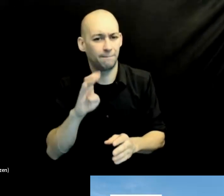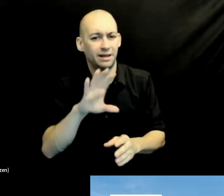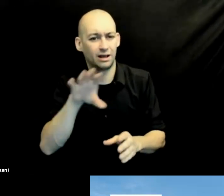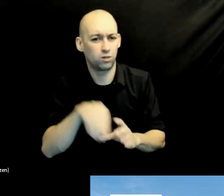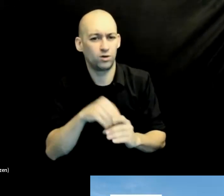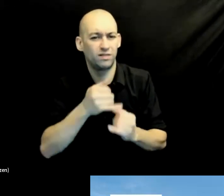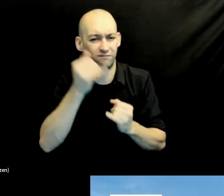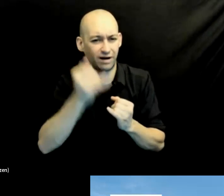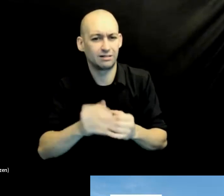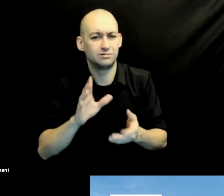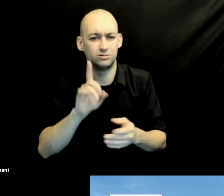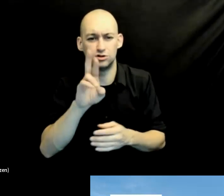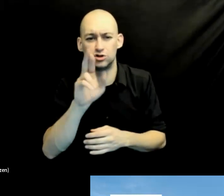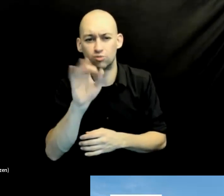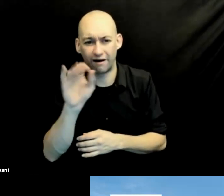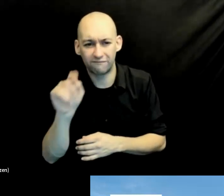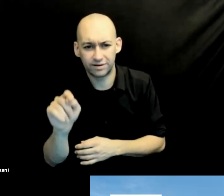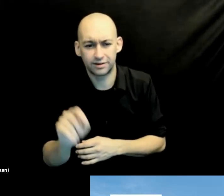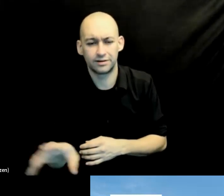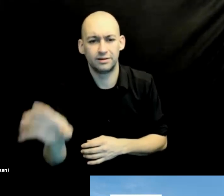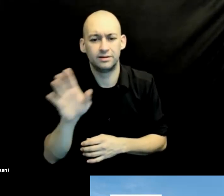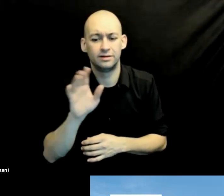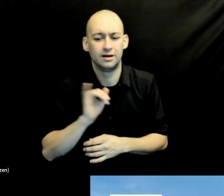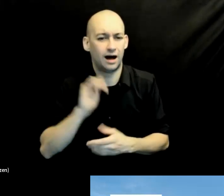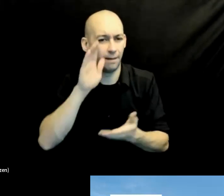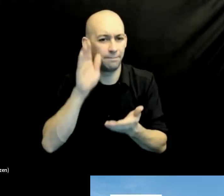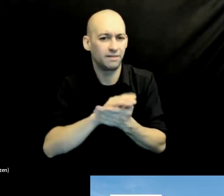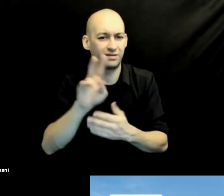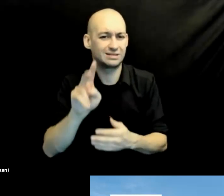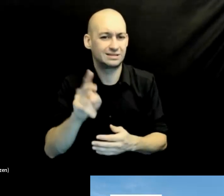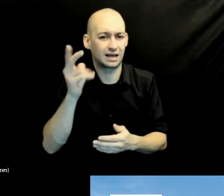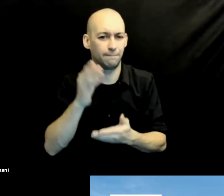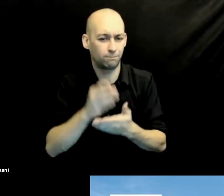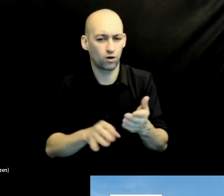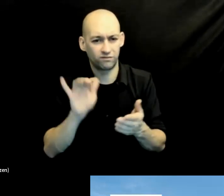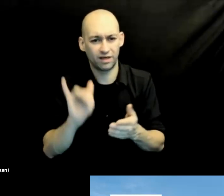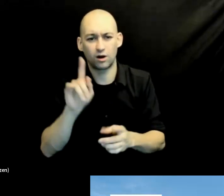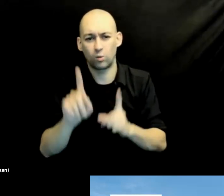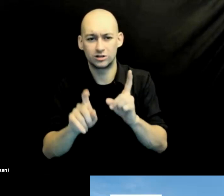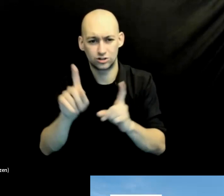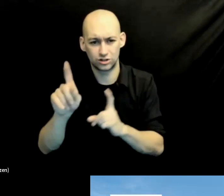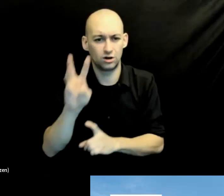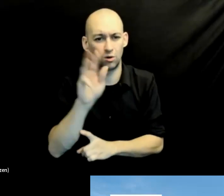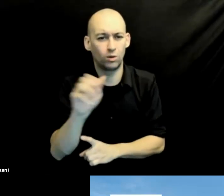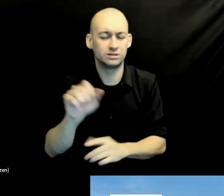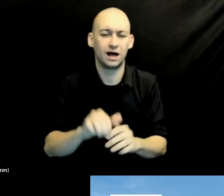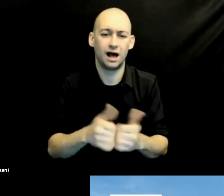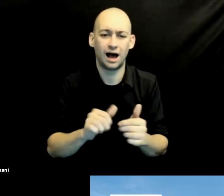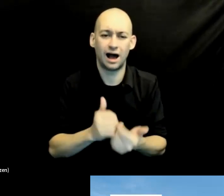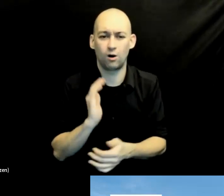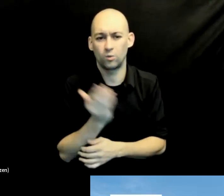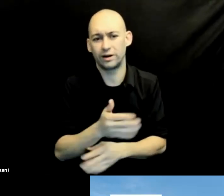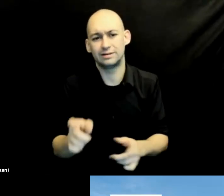Plan. I believe the second part of that question was how are we going to take the information we